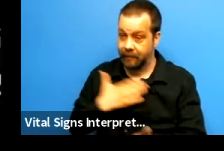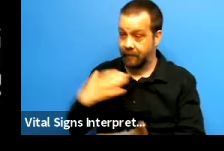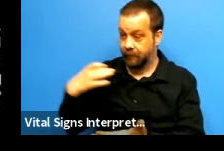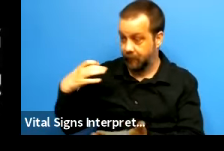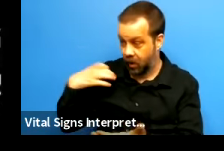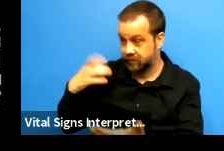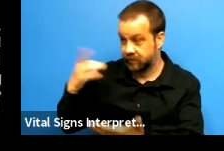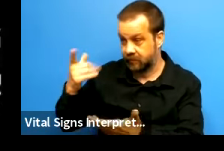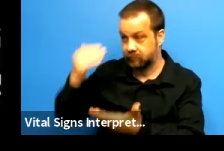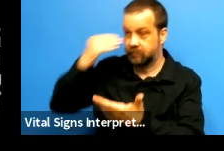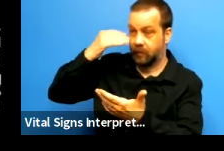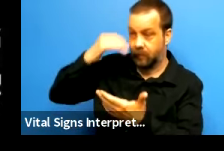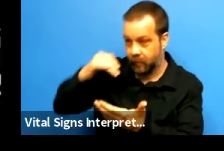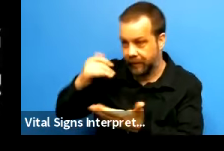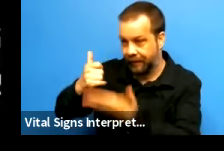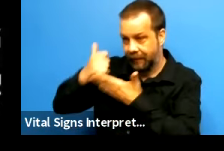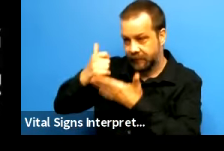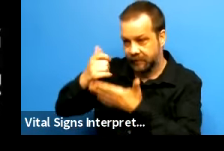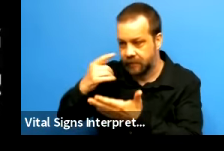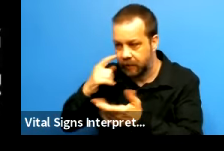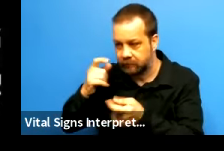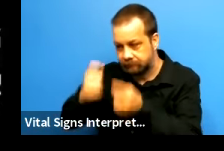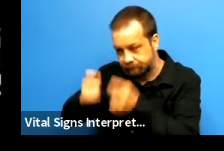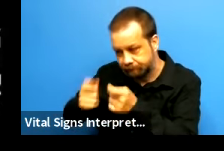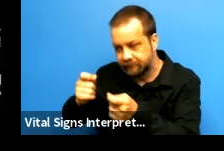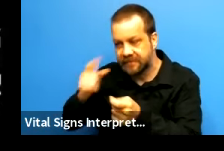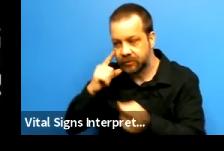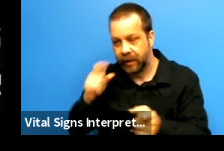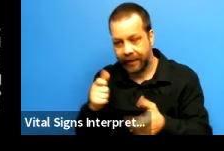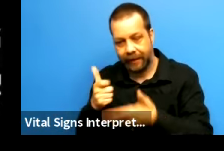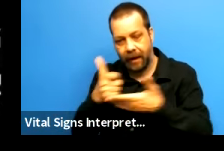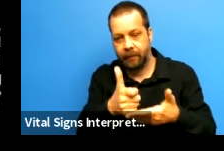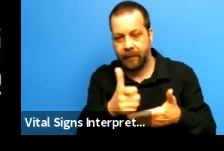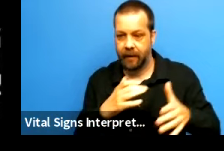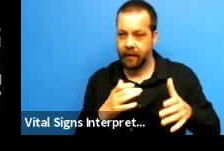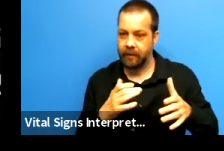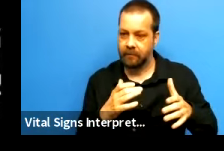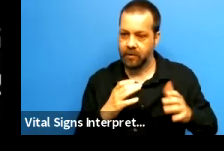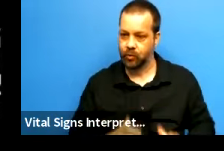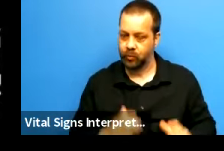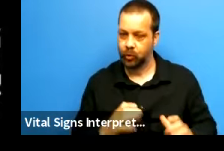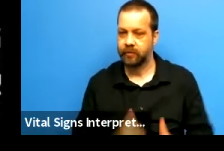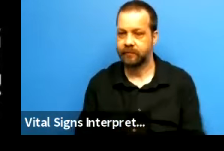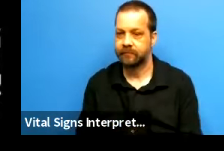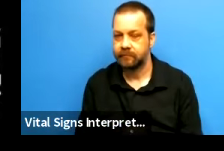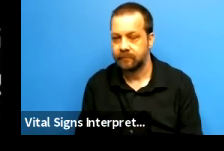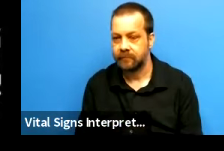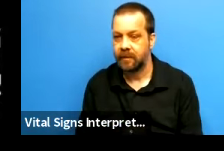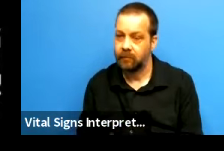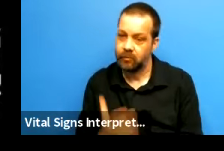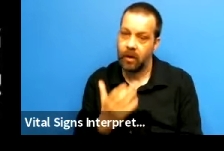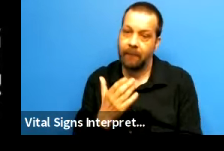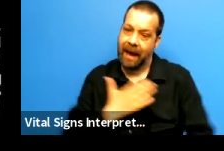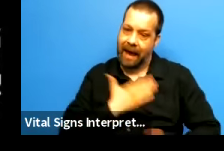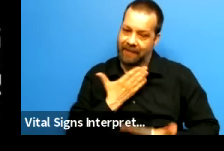Strategies can be more successful if defined through leadership that is including people with disabilities.